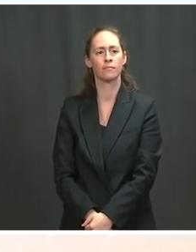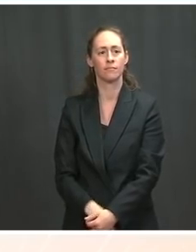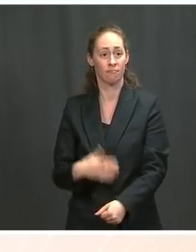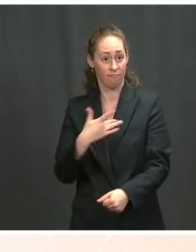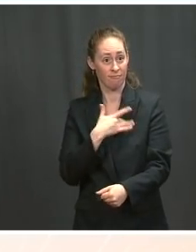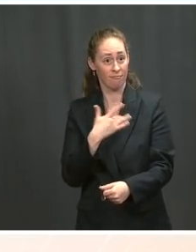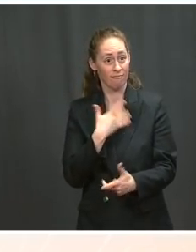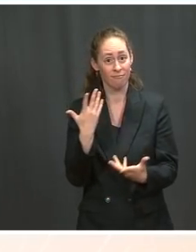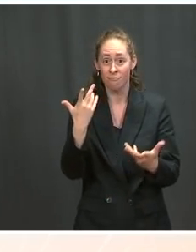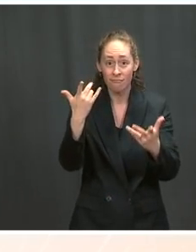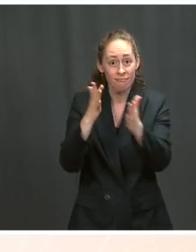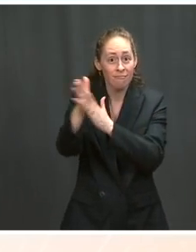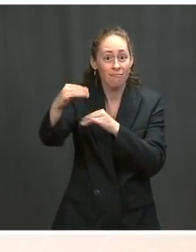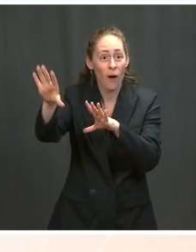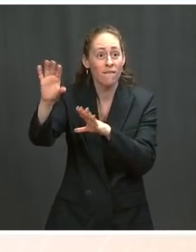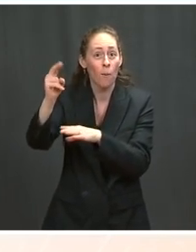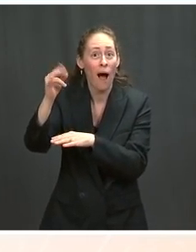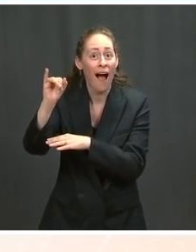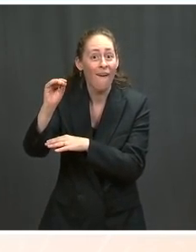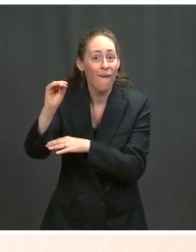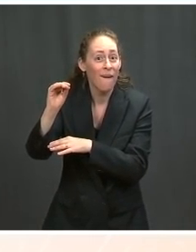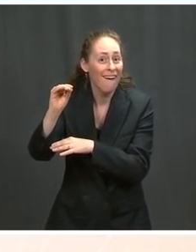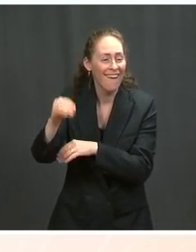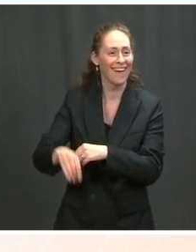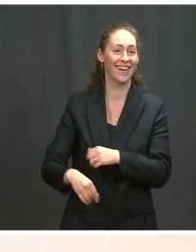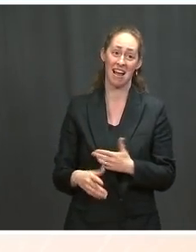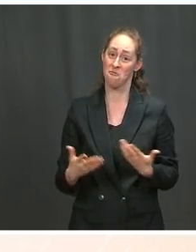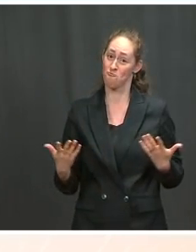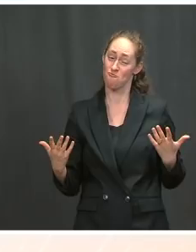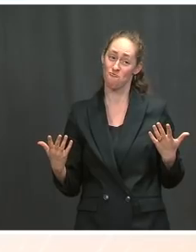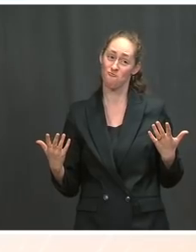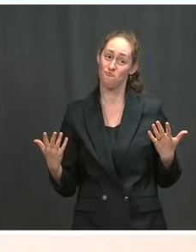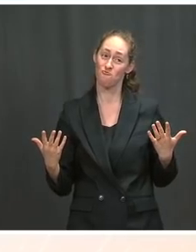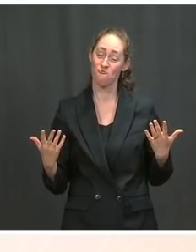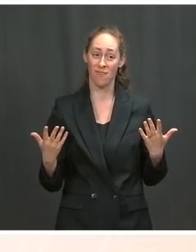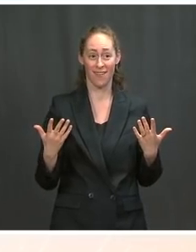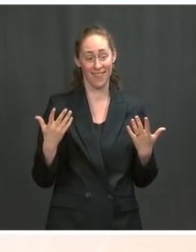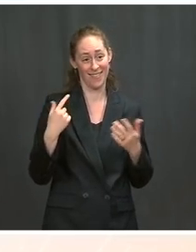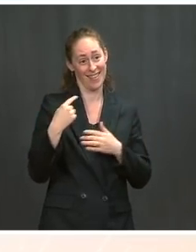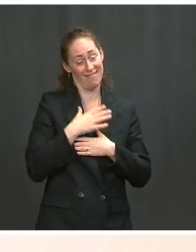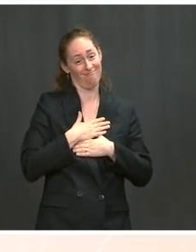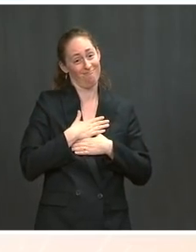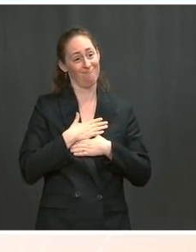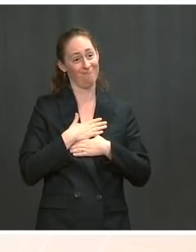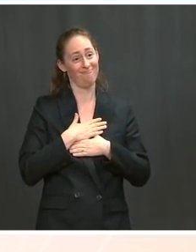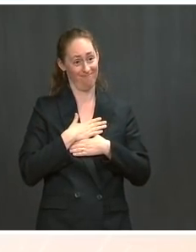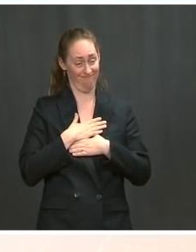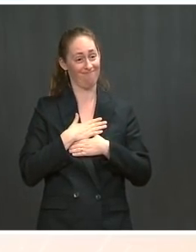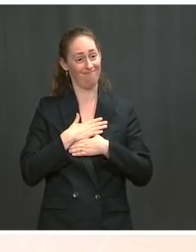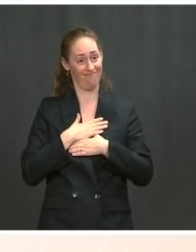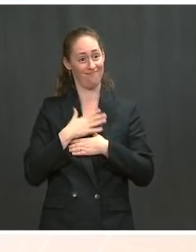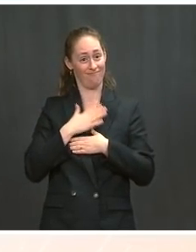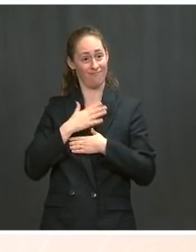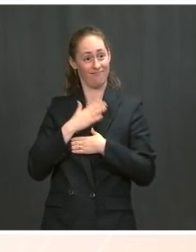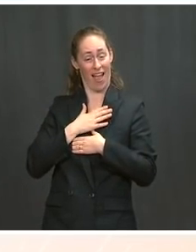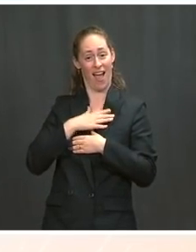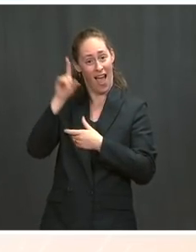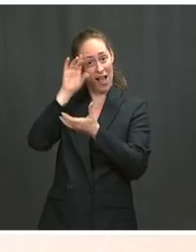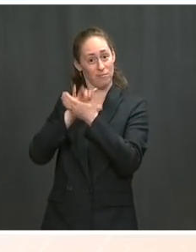I have a special love for Ohio in my house because my husband is from Cincinnati, so I have recommendations if you ever move there. Go ahead. The Press: Just a follow-up on the Middle East.